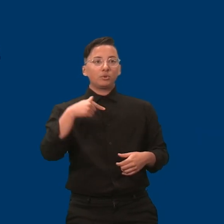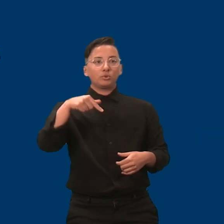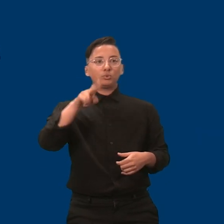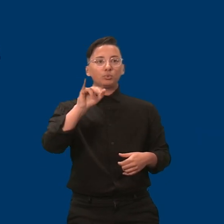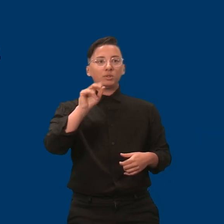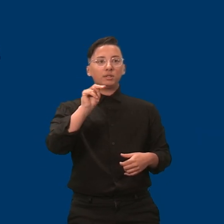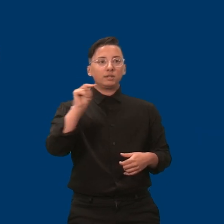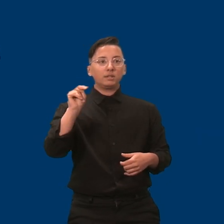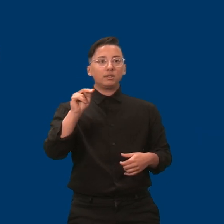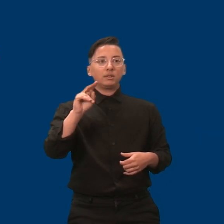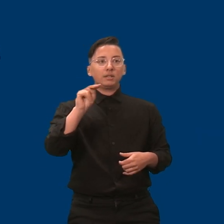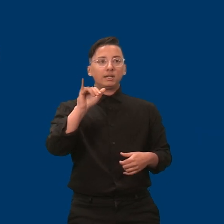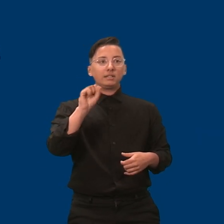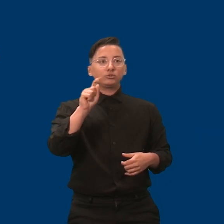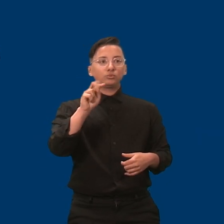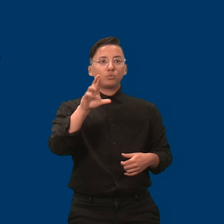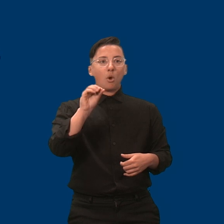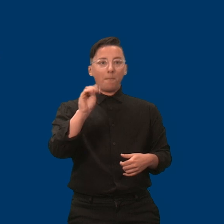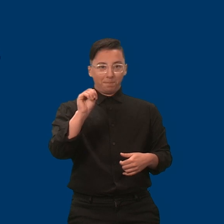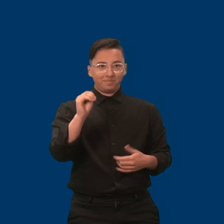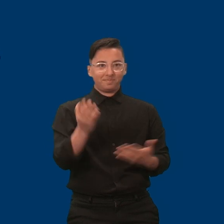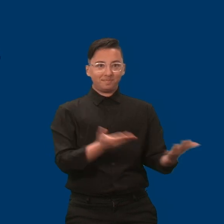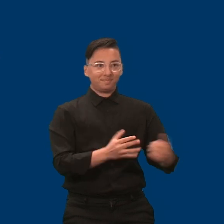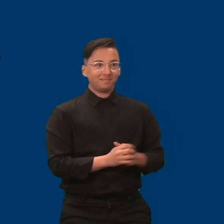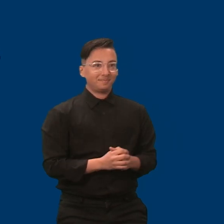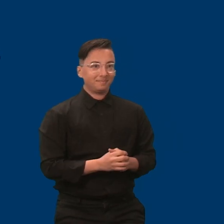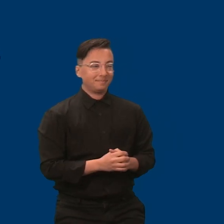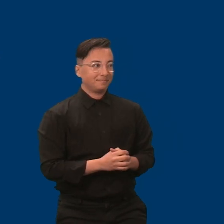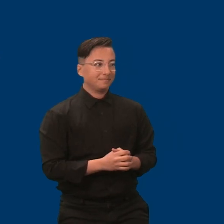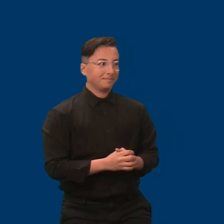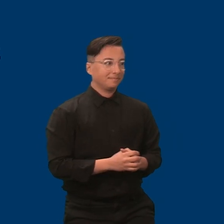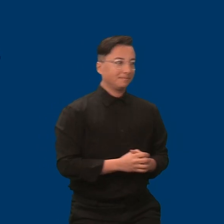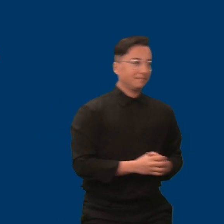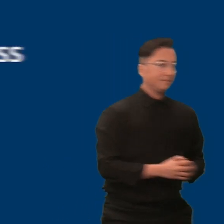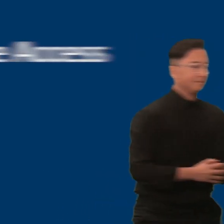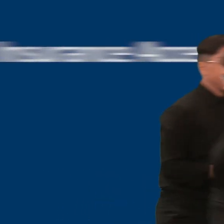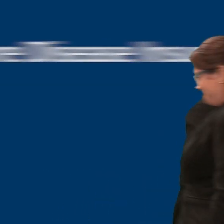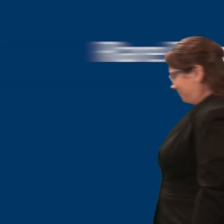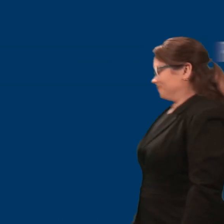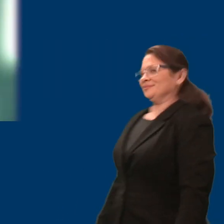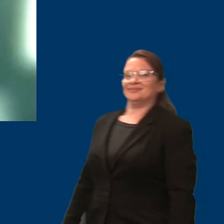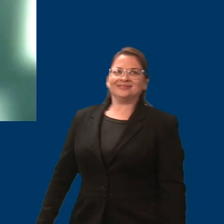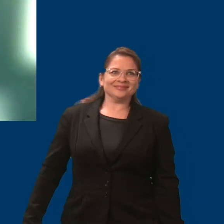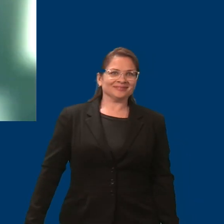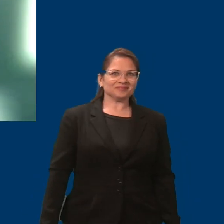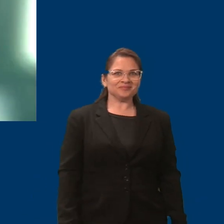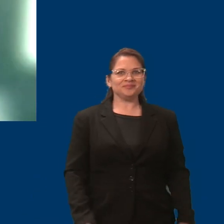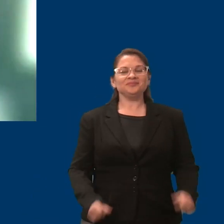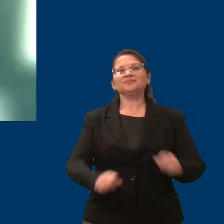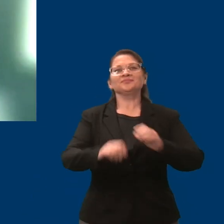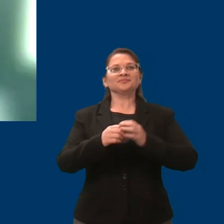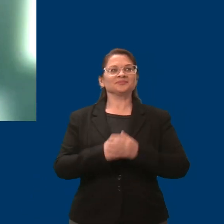[speaker] Rare Disease Insurance Access. Welcome.